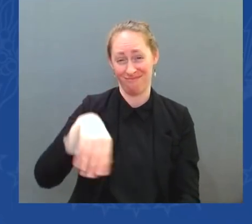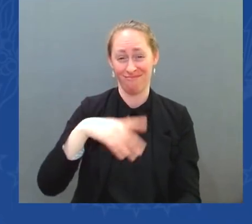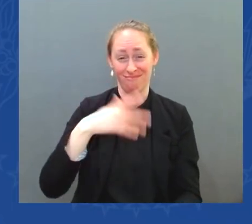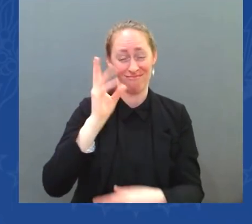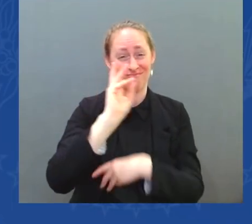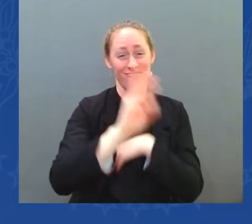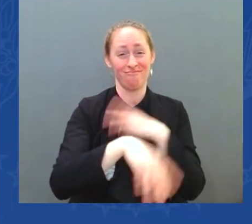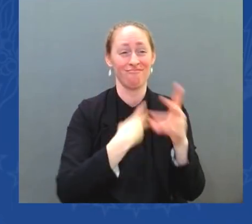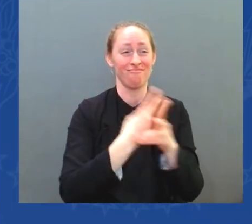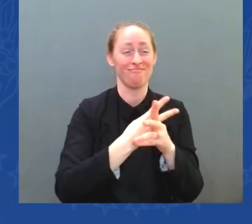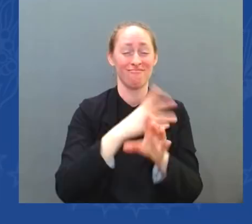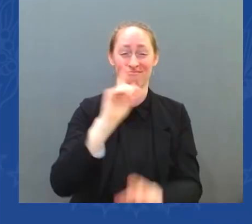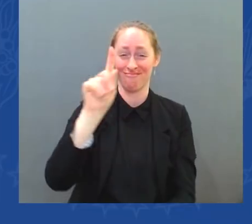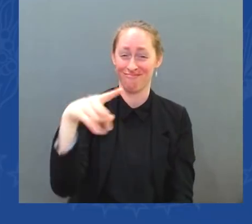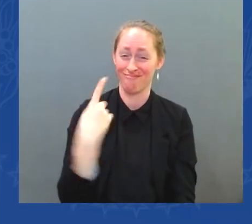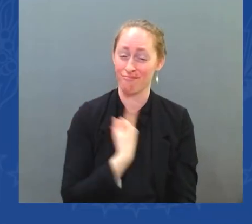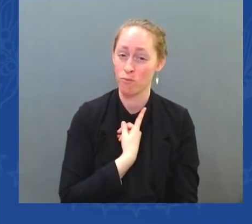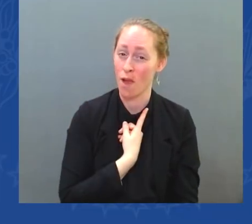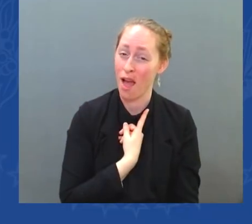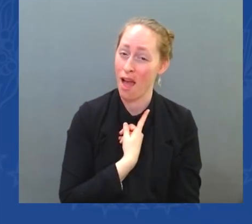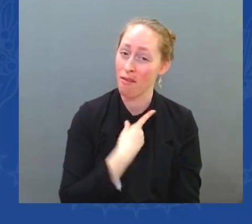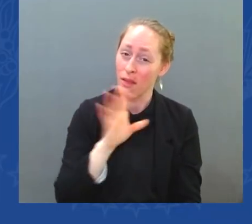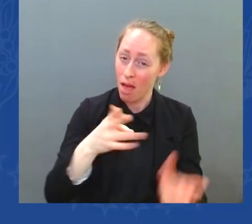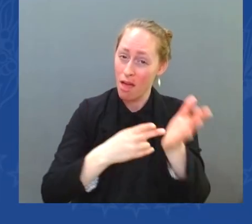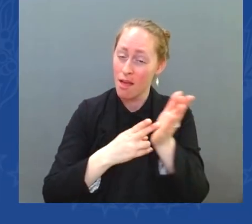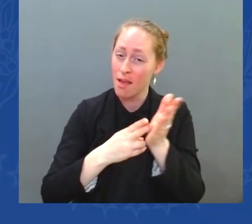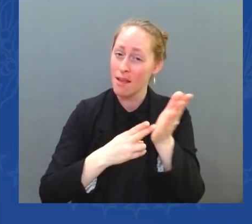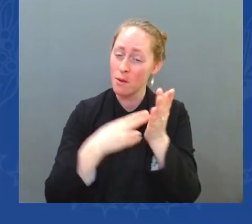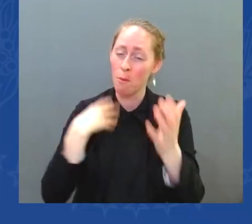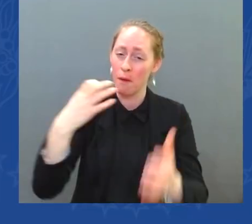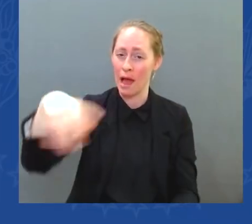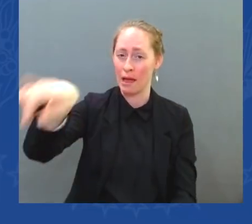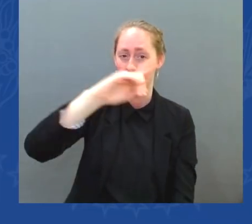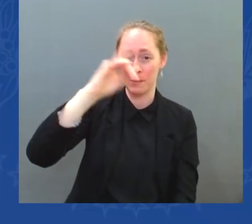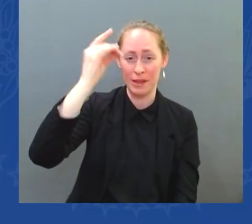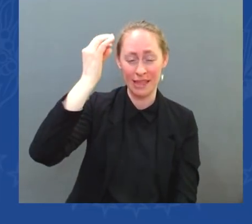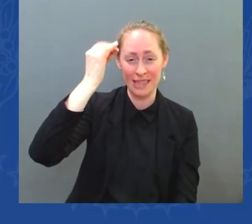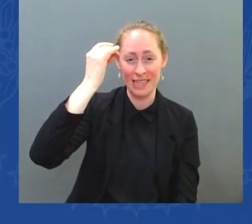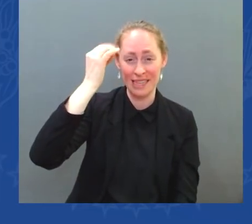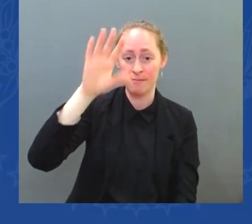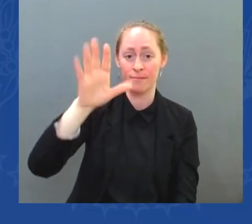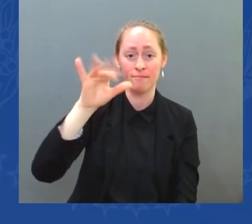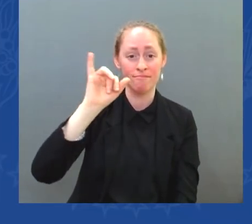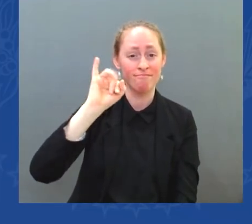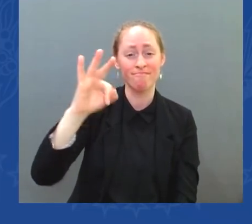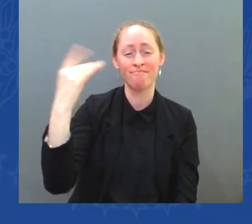that's come out of every major crisis stronger than when we went in. We just didn't build back to where we were,